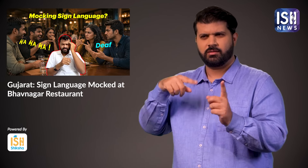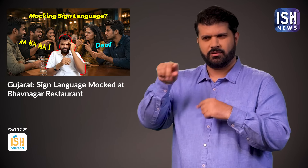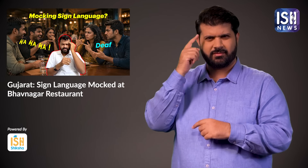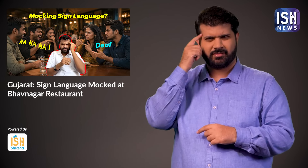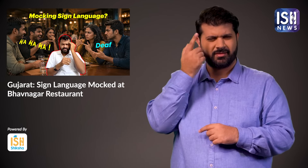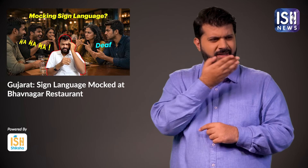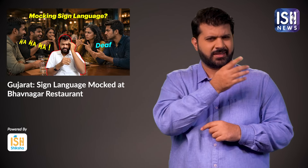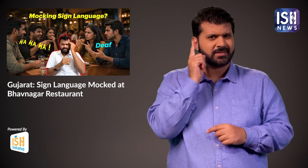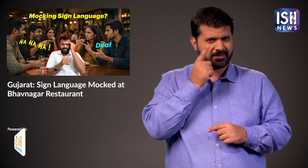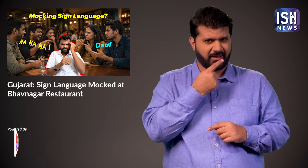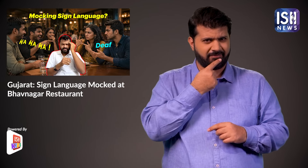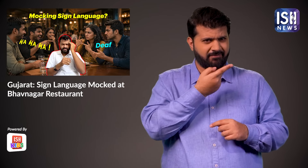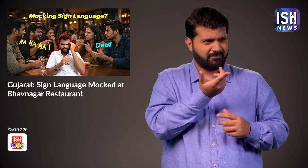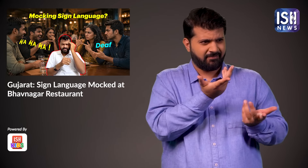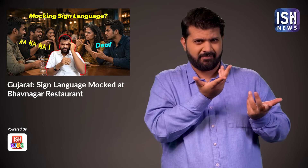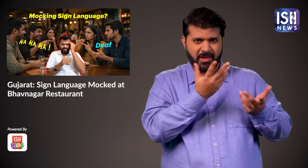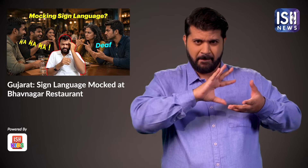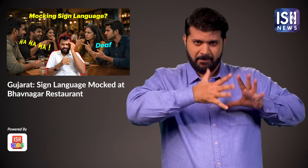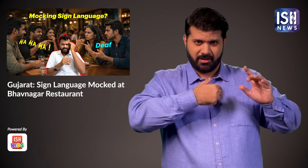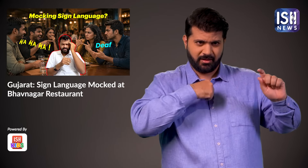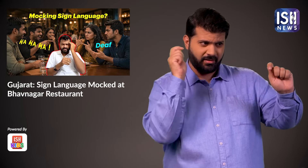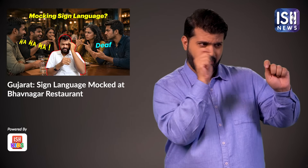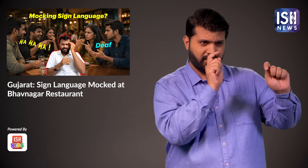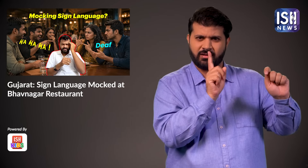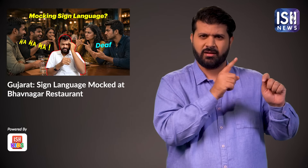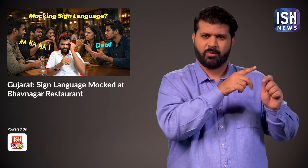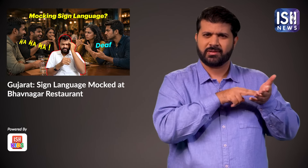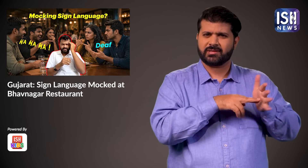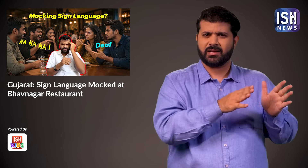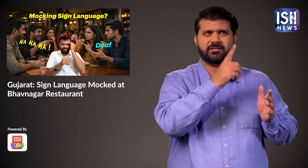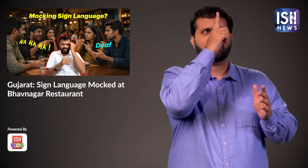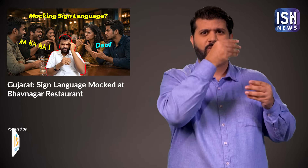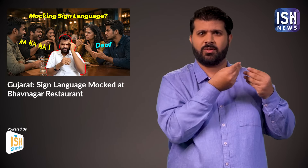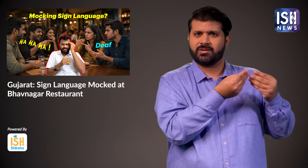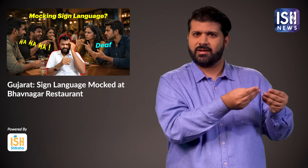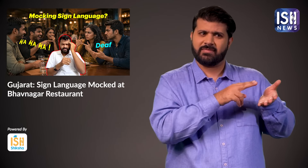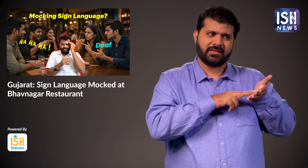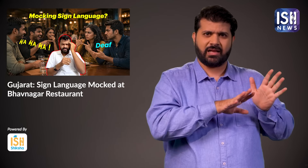He told them they were insensitive. Deaf people are not “made” Deaf; it is natural, God-given,